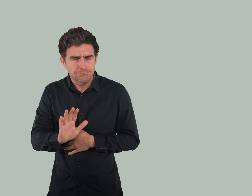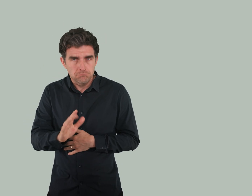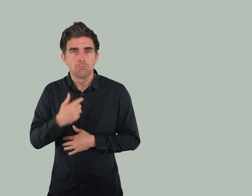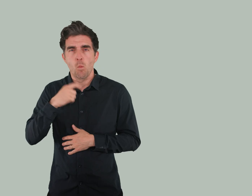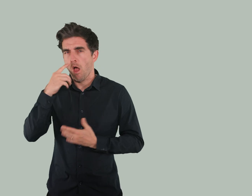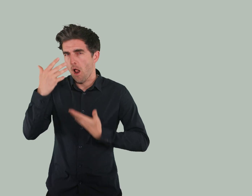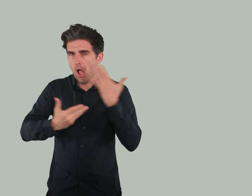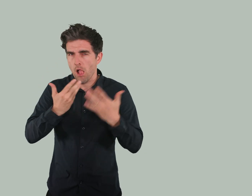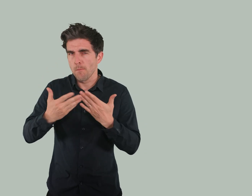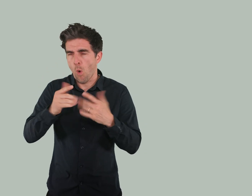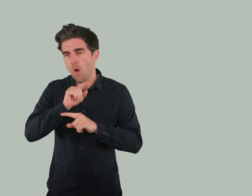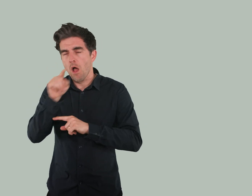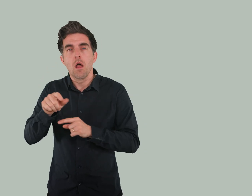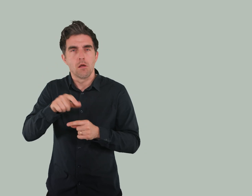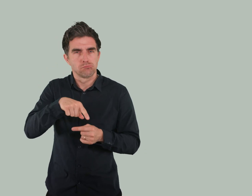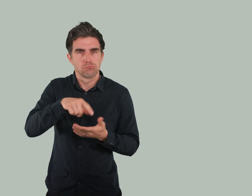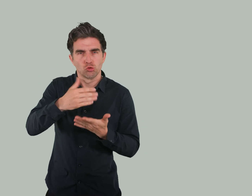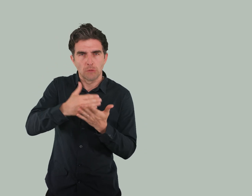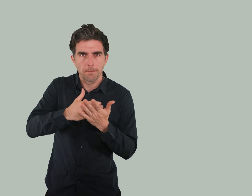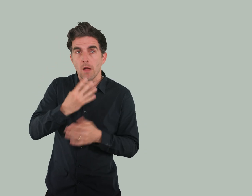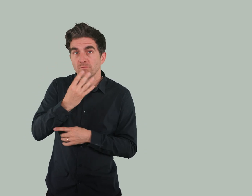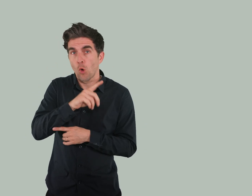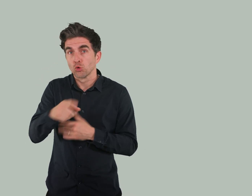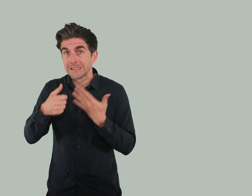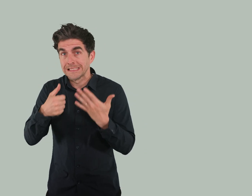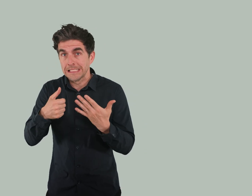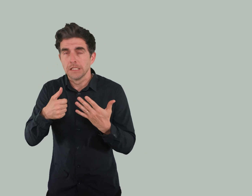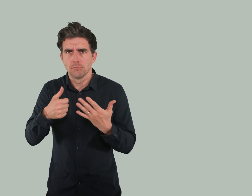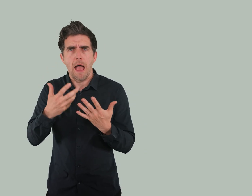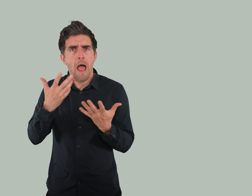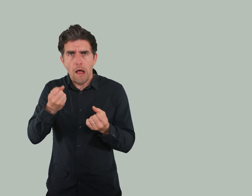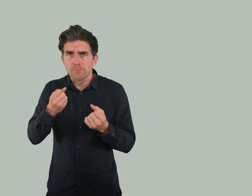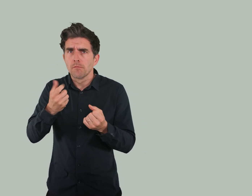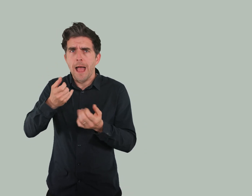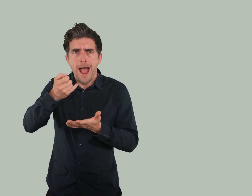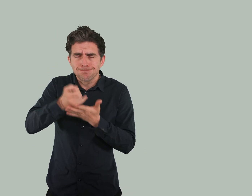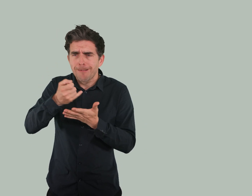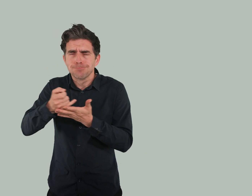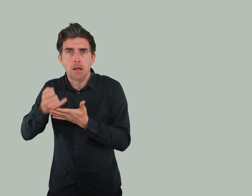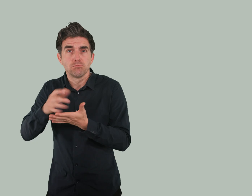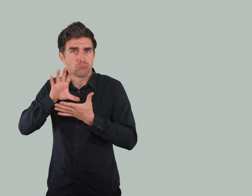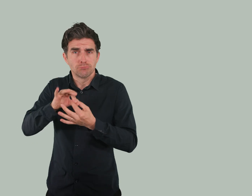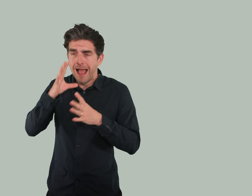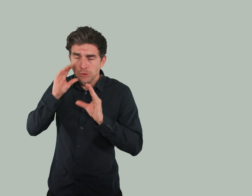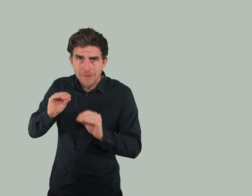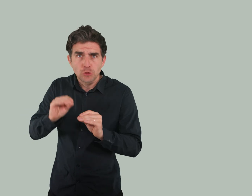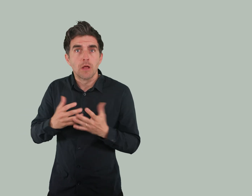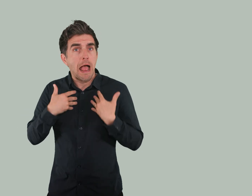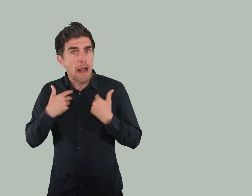As we examine in Chapters 4-6 there are faultlines in the education,